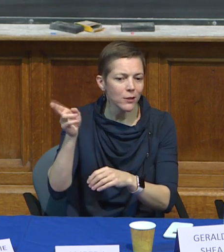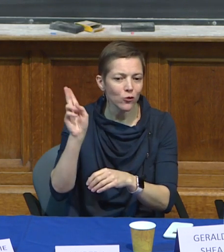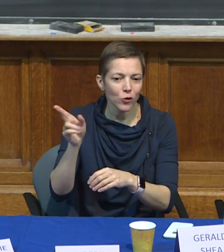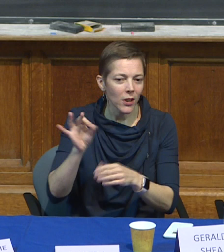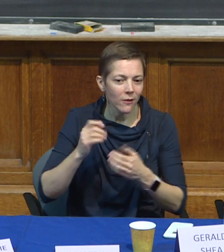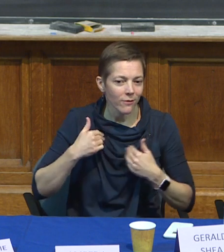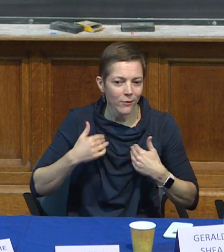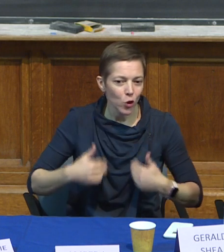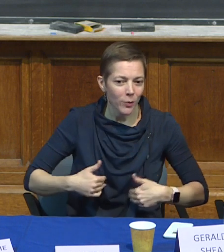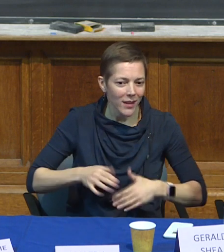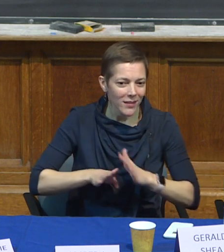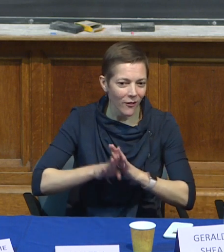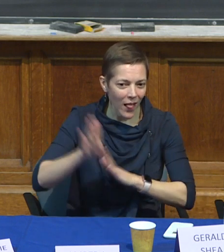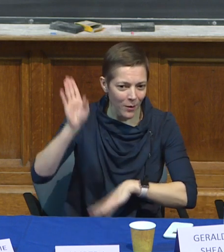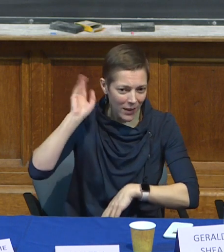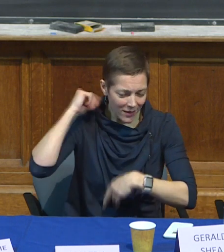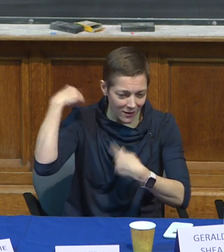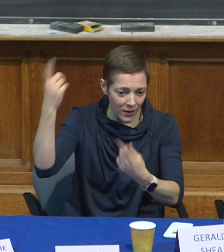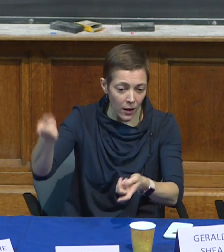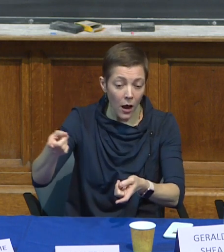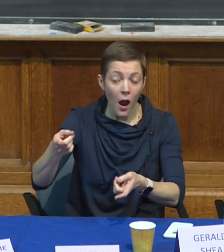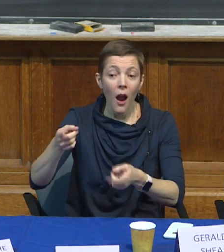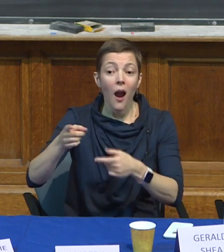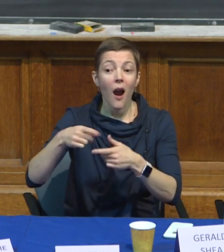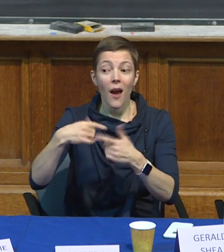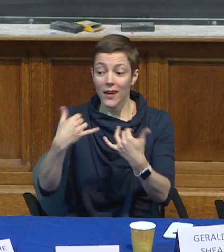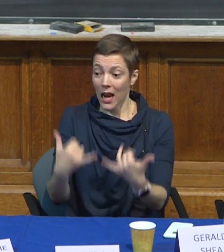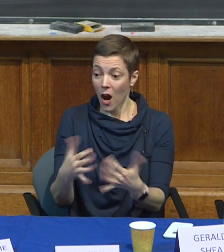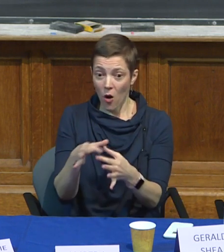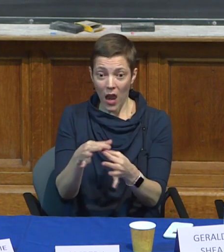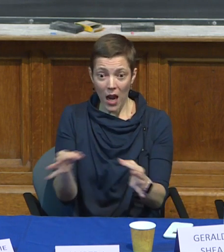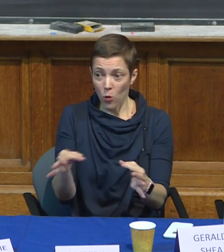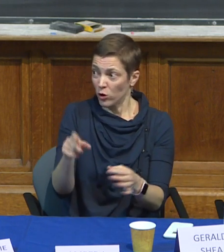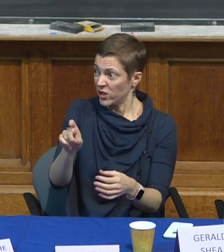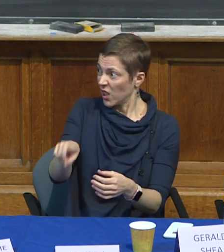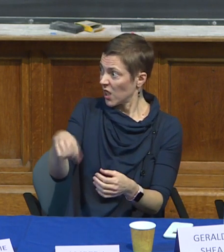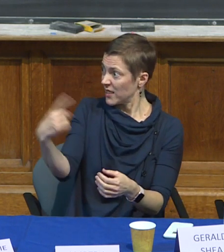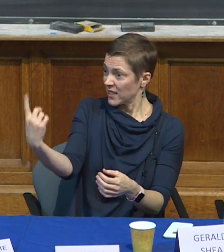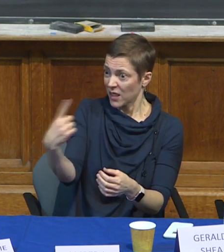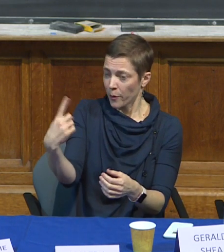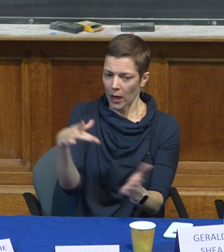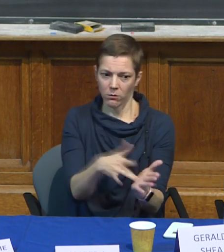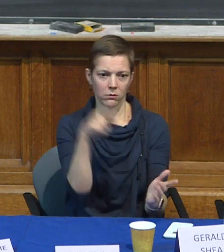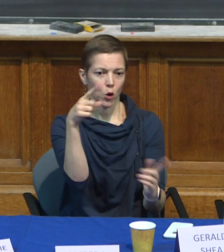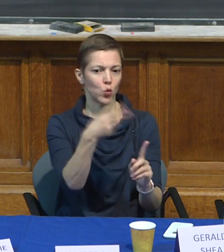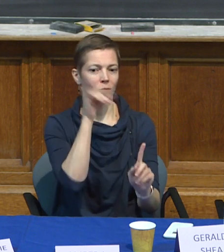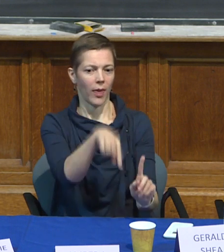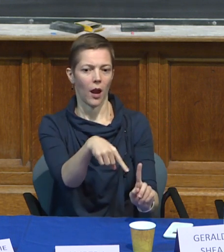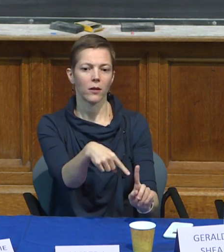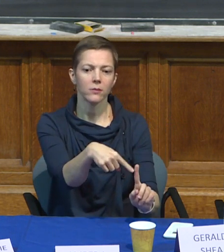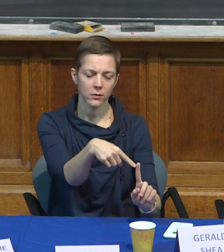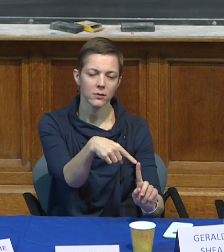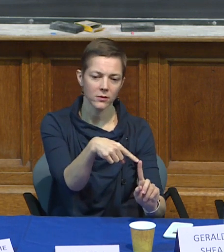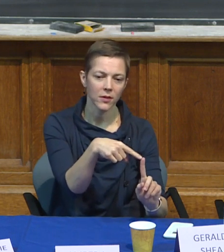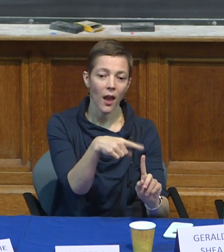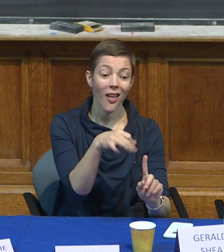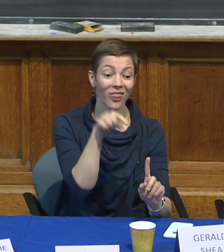a cognitive ability emerged at some point in the history of human development and then there comes